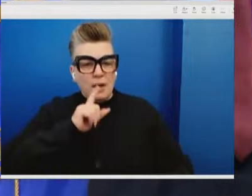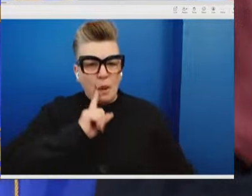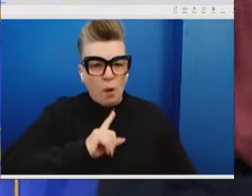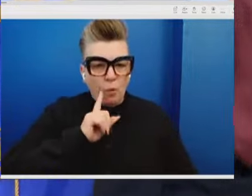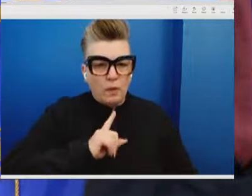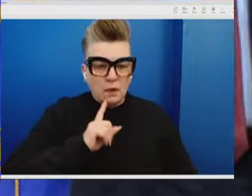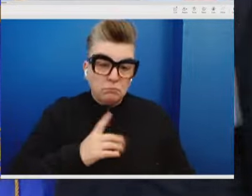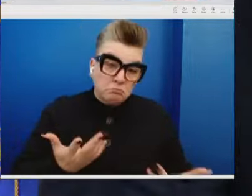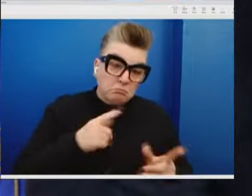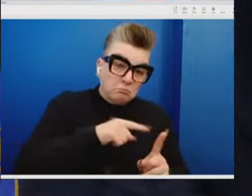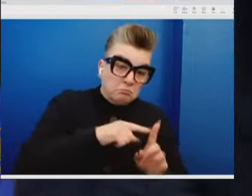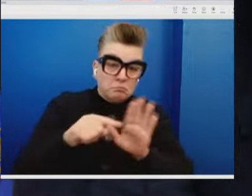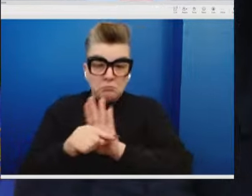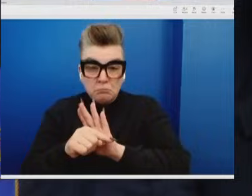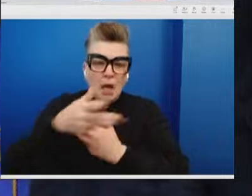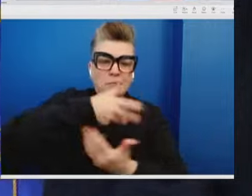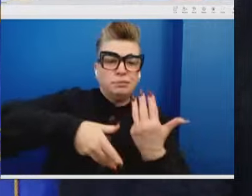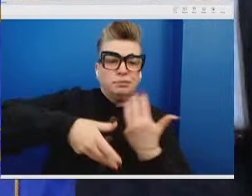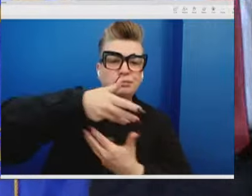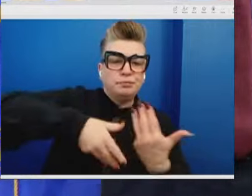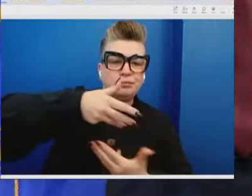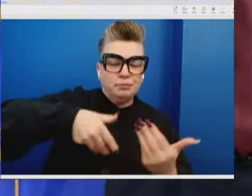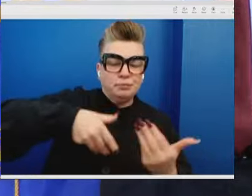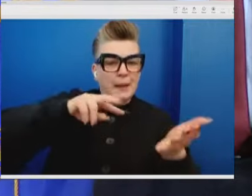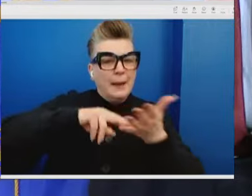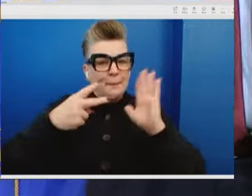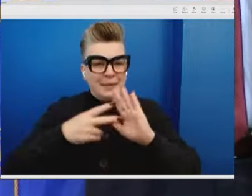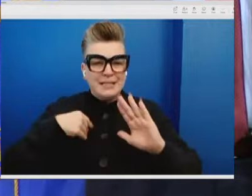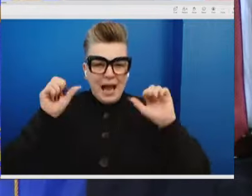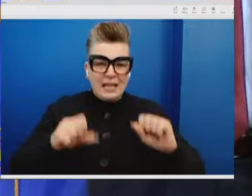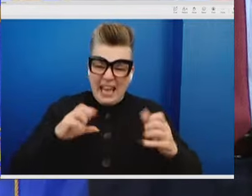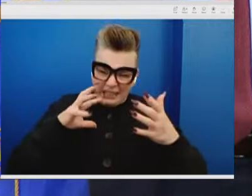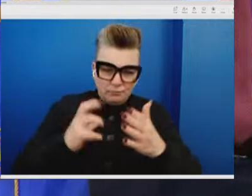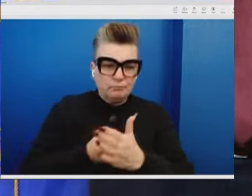along with them enough to be able to accomplish a common mission. Plain and simple, work is healthy.